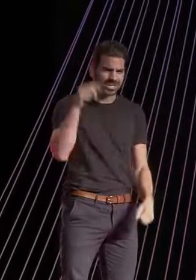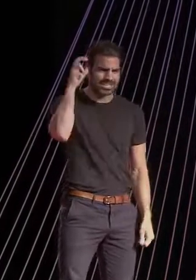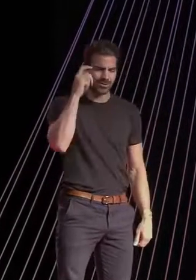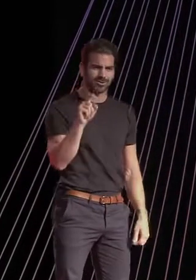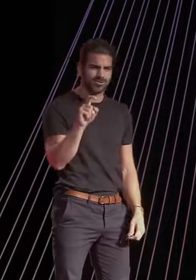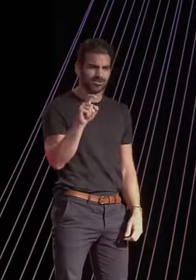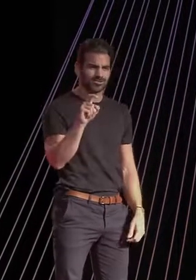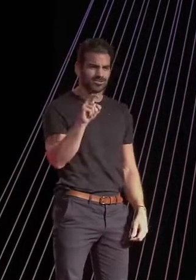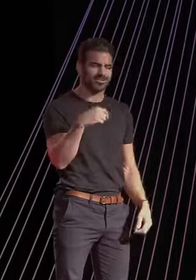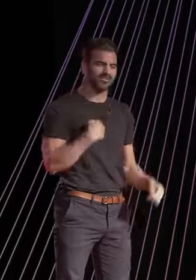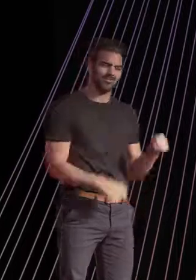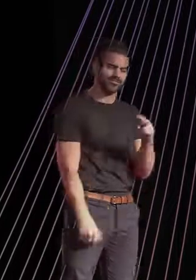have you ever wished you could hear